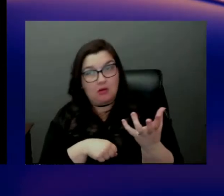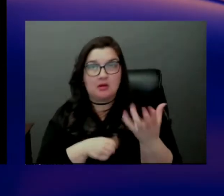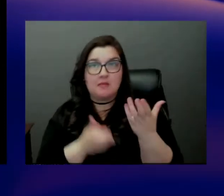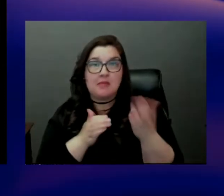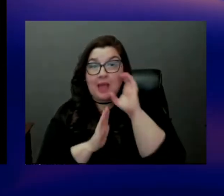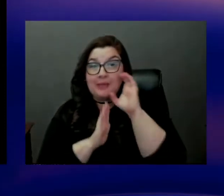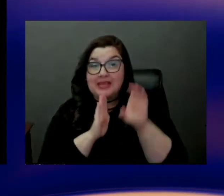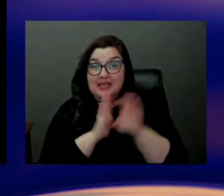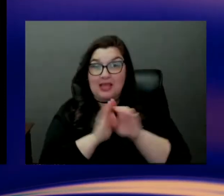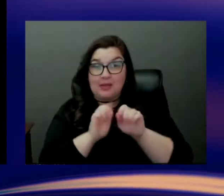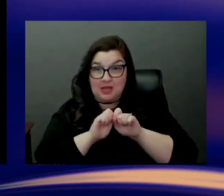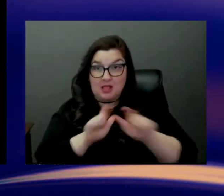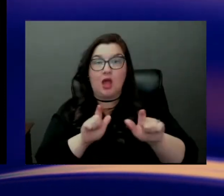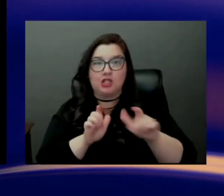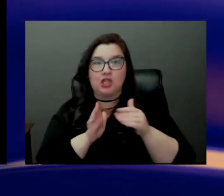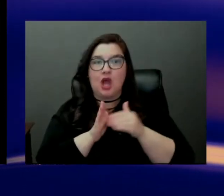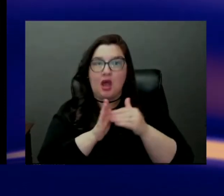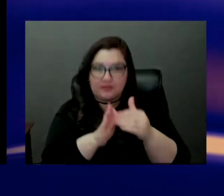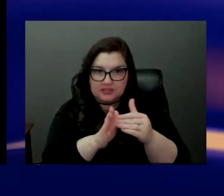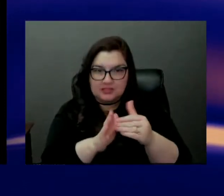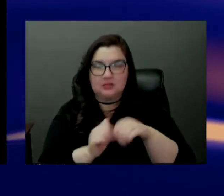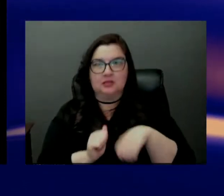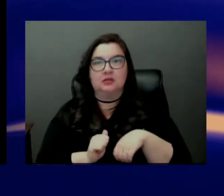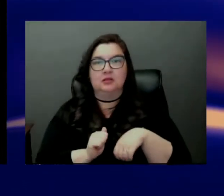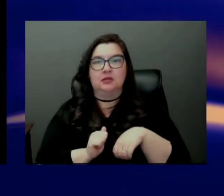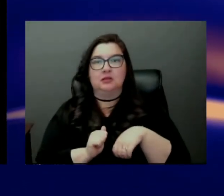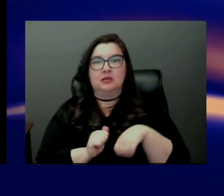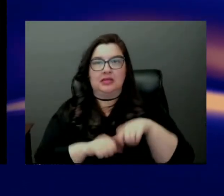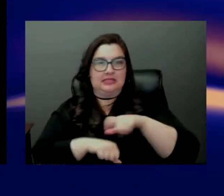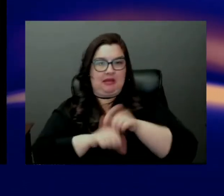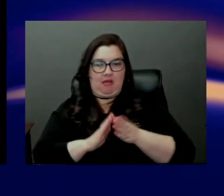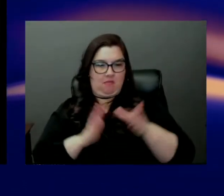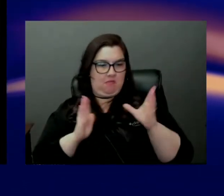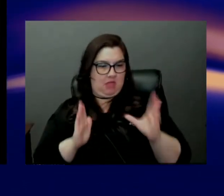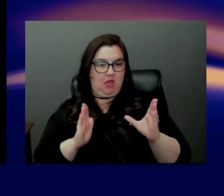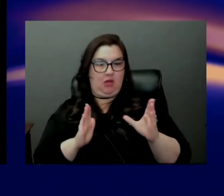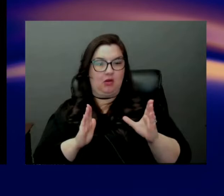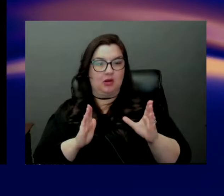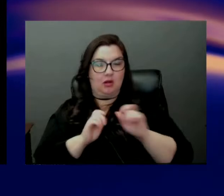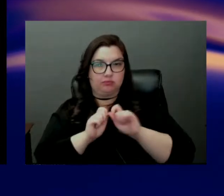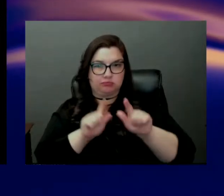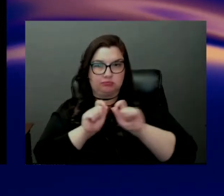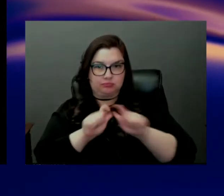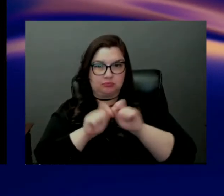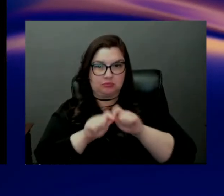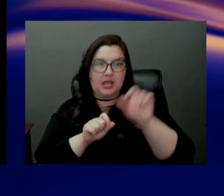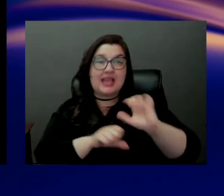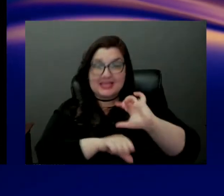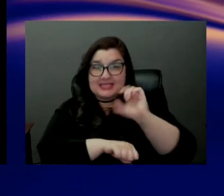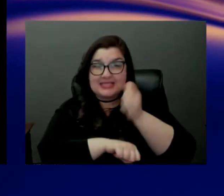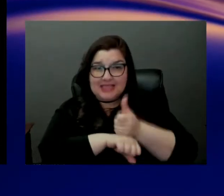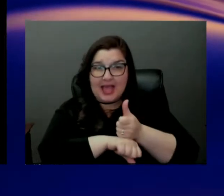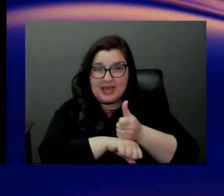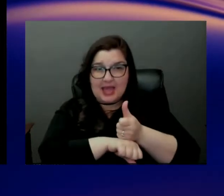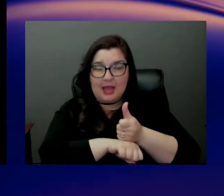a whole bunch of times or frequently within a time period you can set it to do more snapshots ahead of time